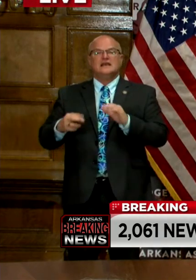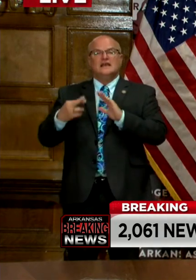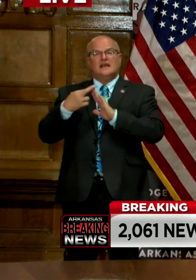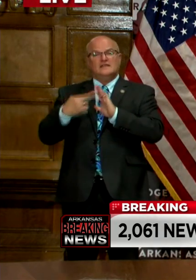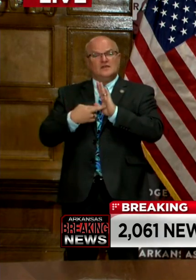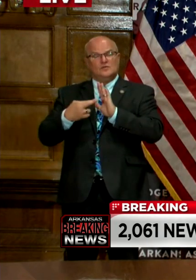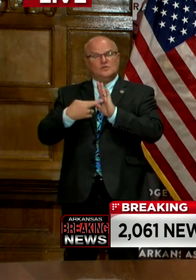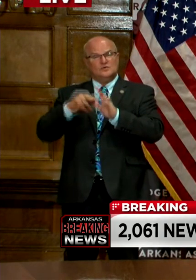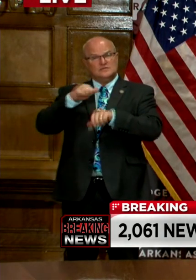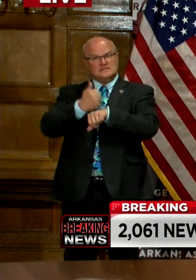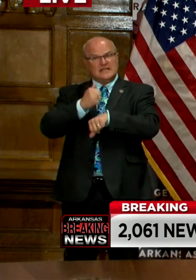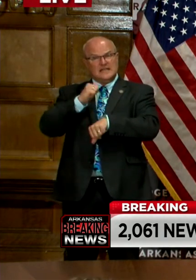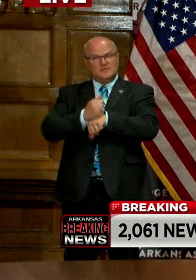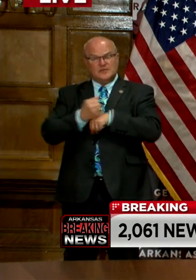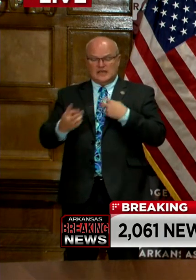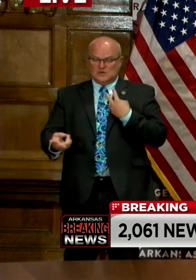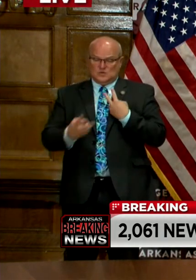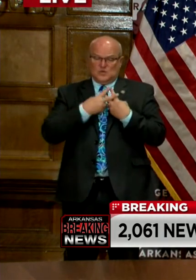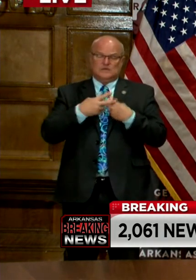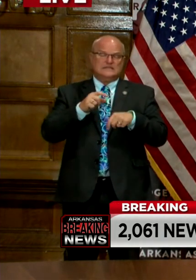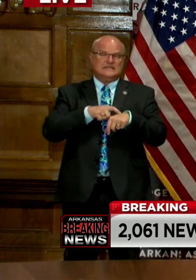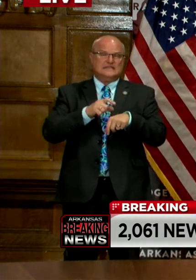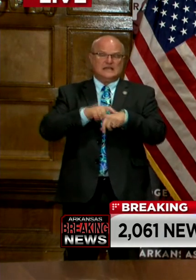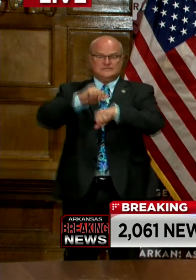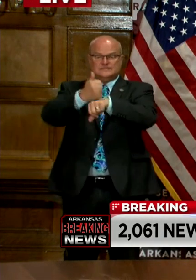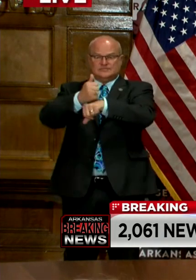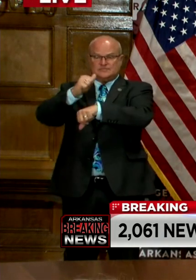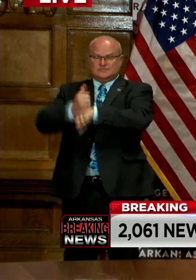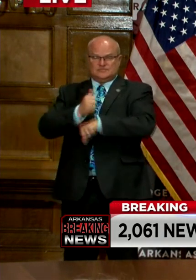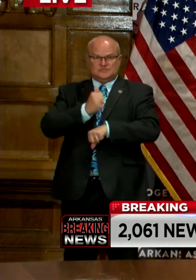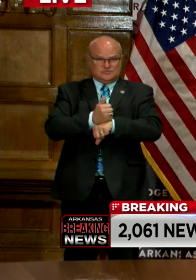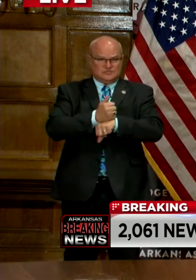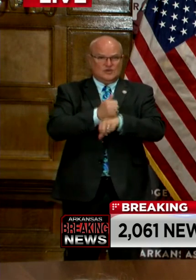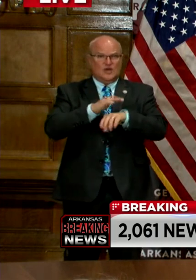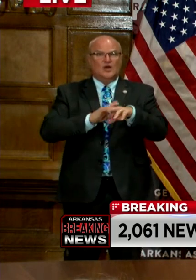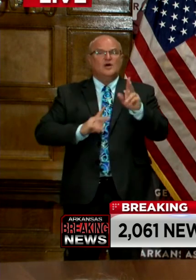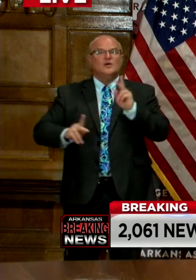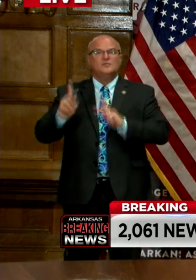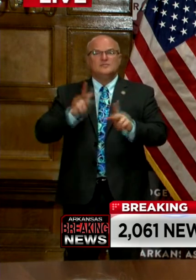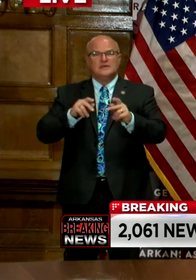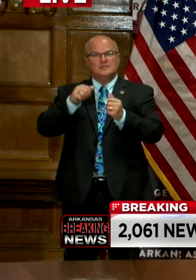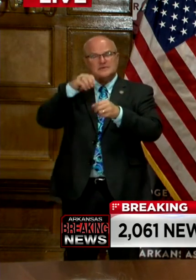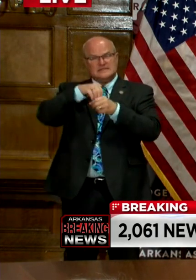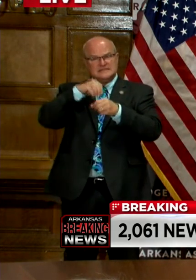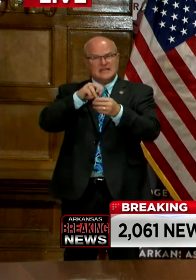PERSONS IN -- NURSING NURSE -- PERSONS IN NURSING HOMES INTO THE HOME ENVIRONMENT. WE KNOW THEY CAN BECOME